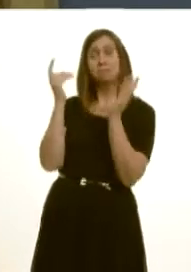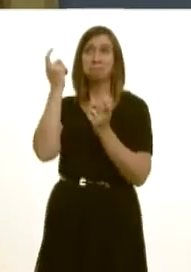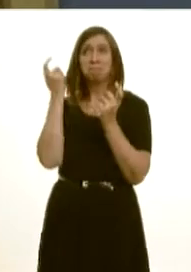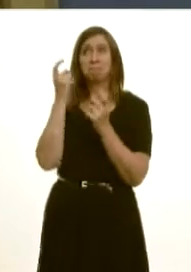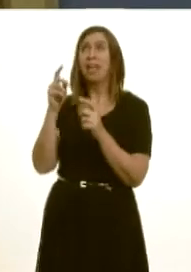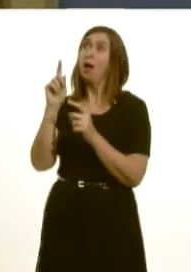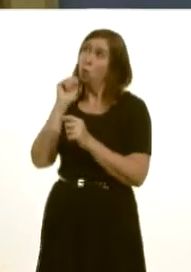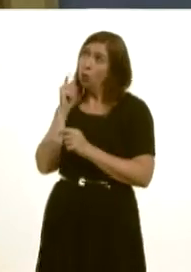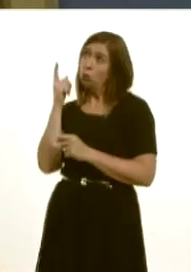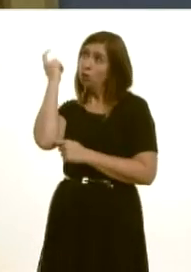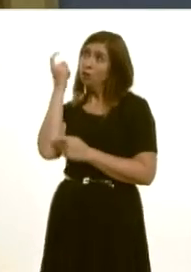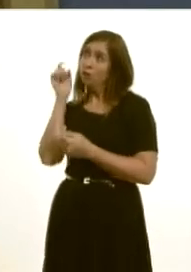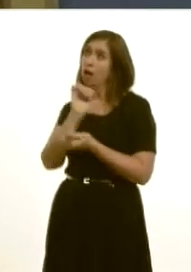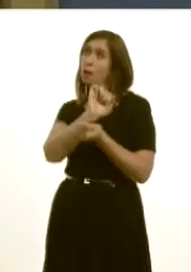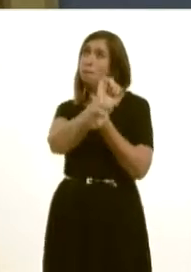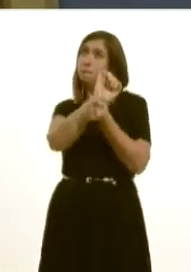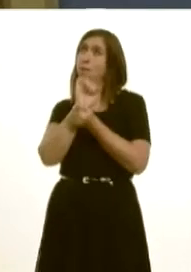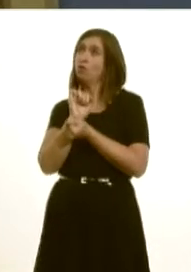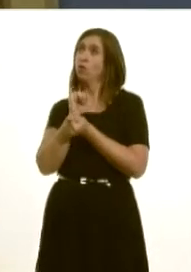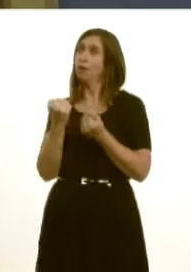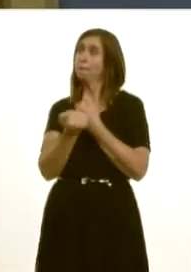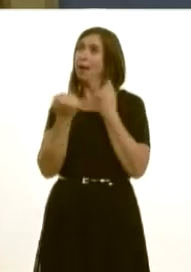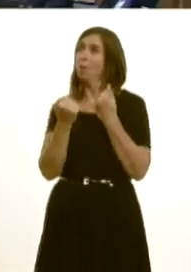powers in order that this scheme can become a reality?